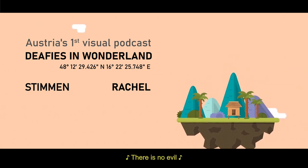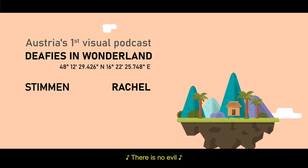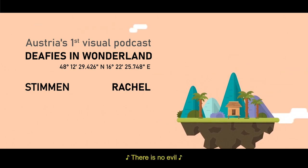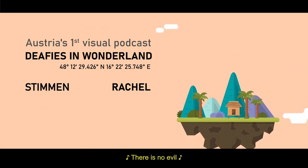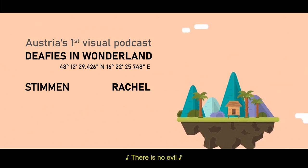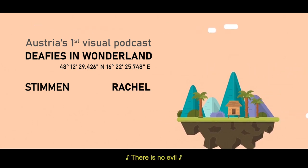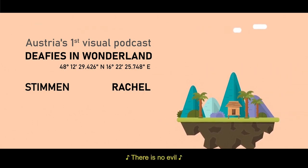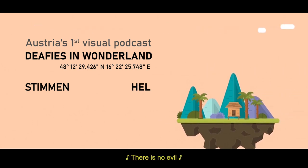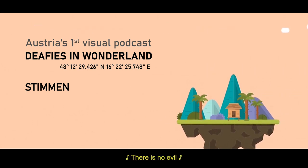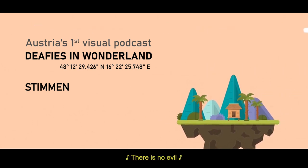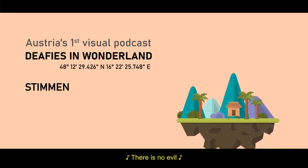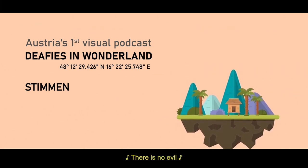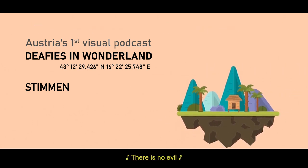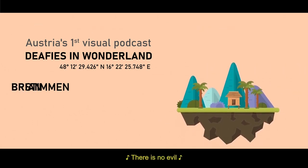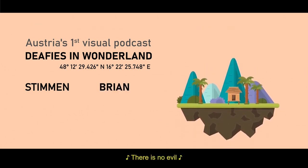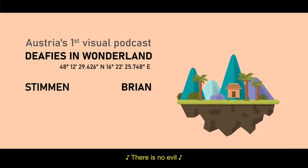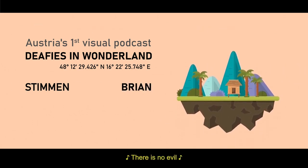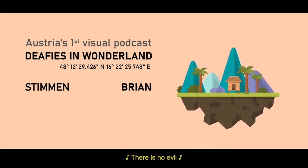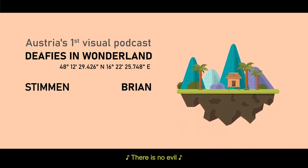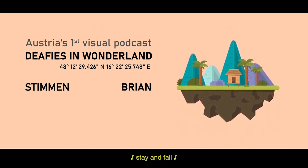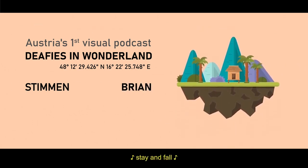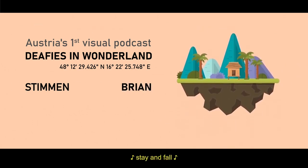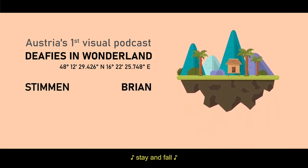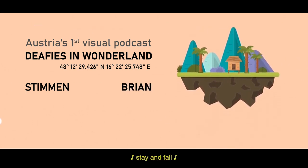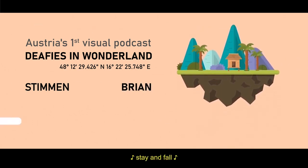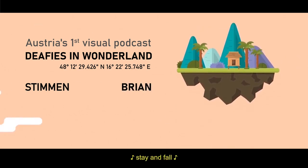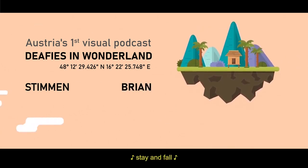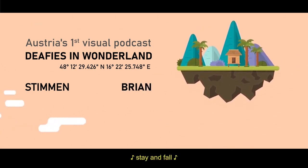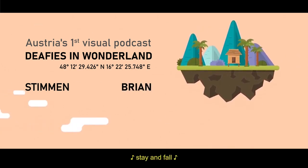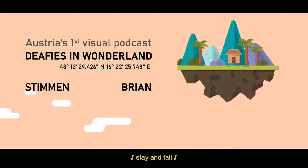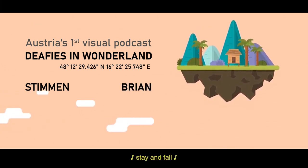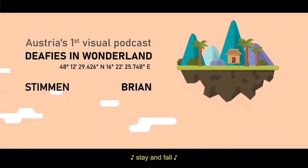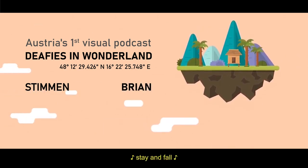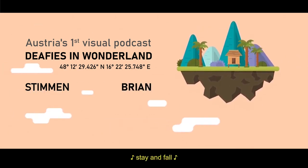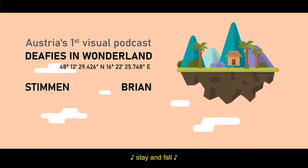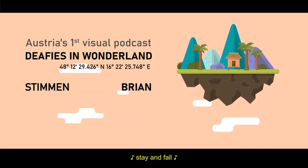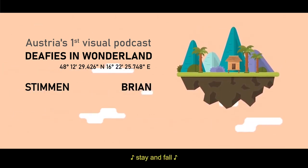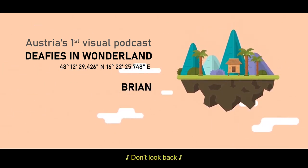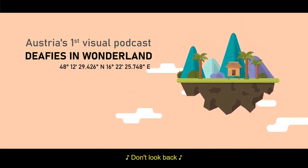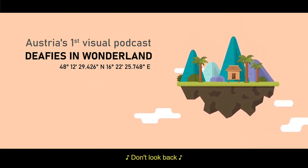There is no evil stay and fall